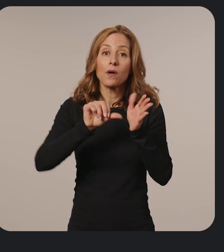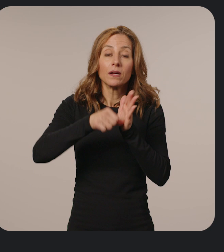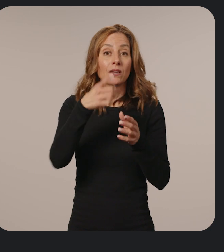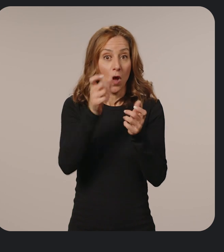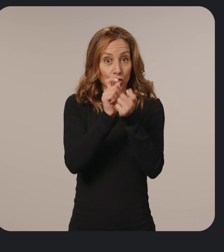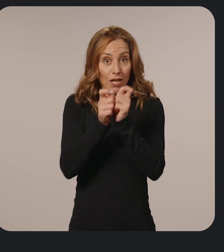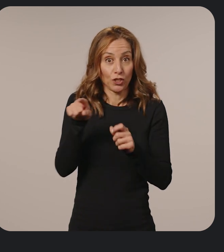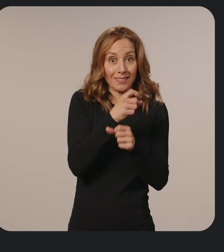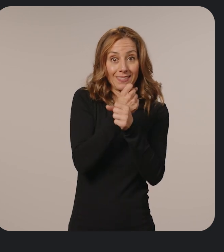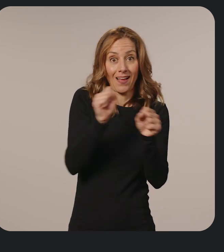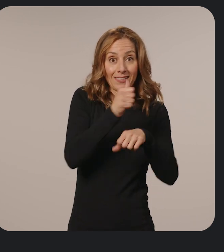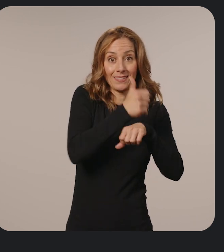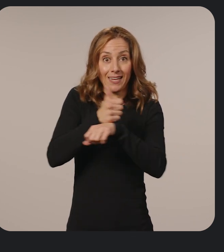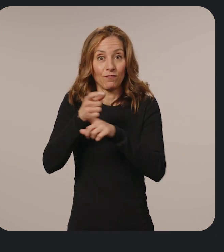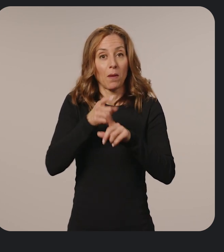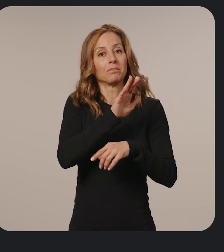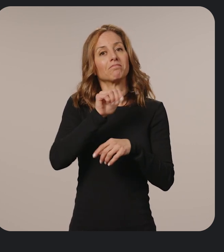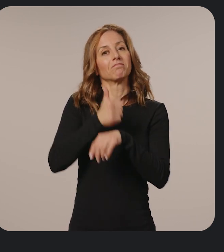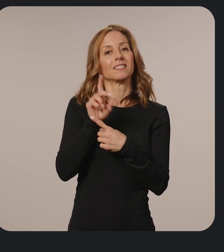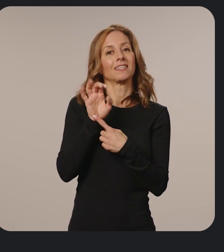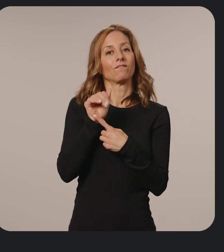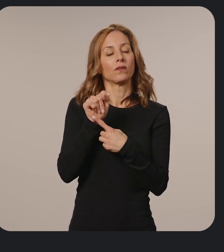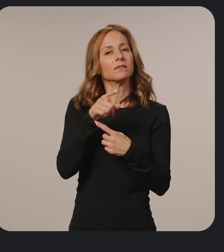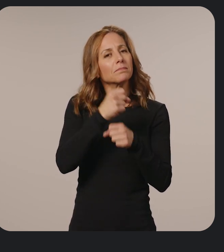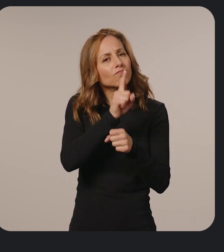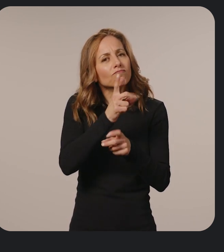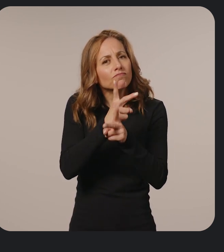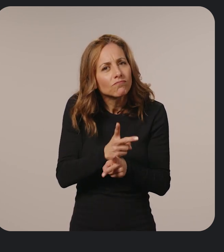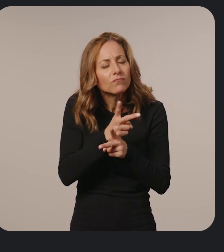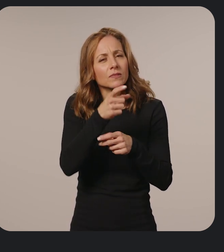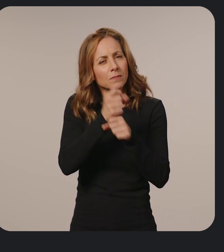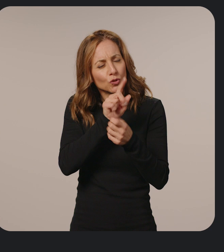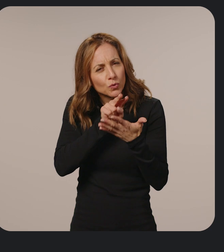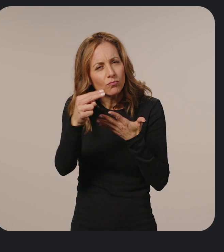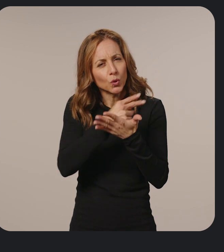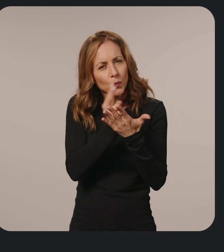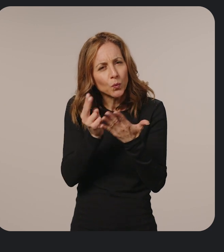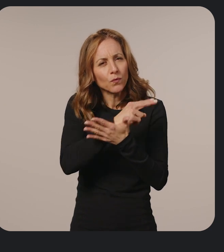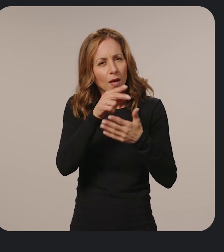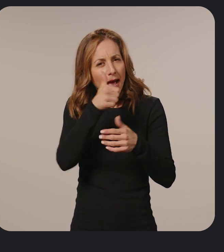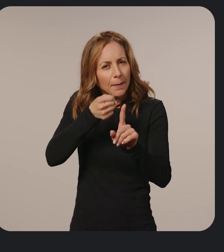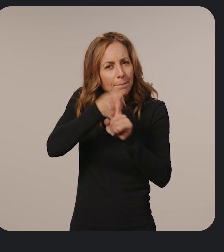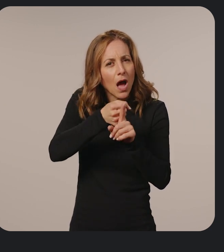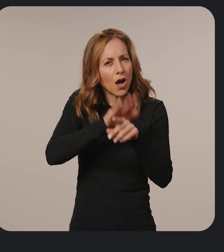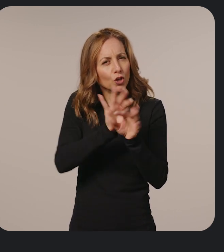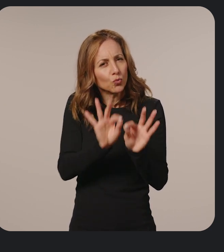should use caution and thoroughly review any impact on your critical user journeys before you publish any applications.